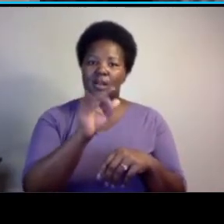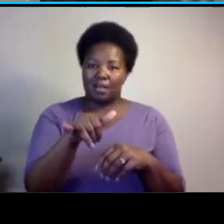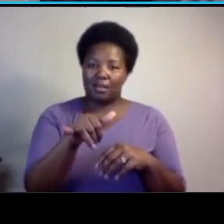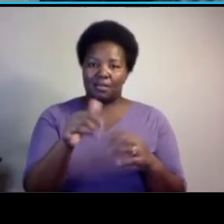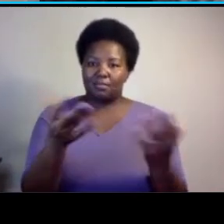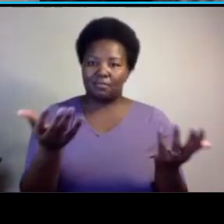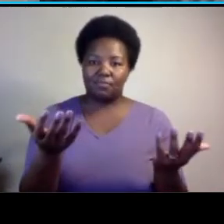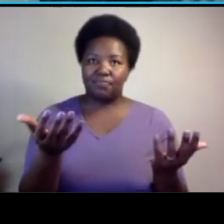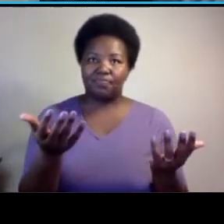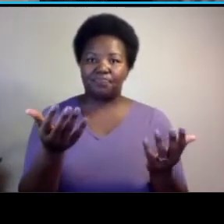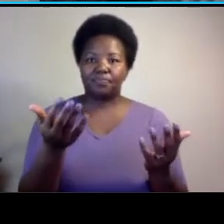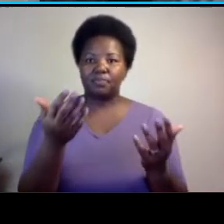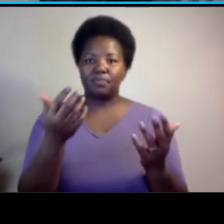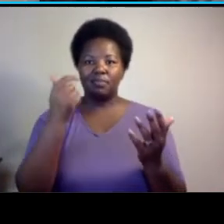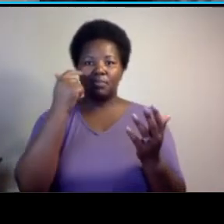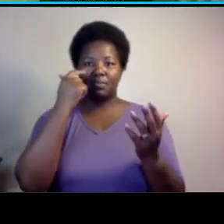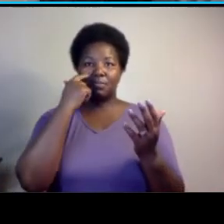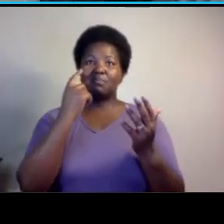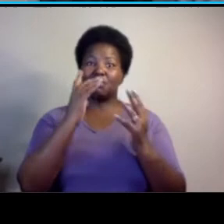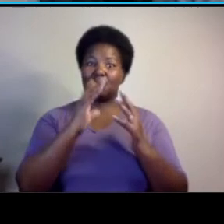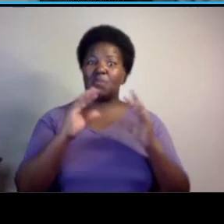it should be more than adequate enough time to make that